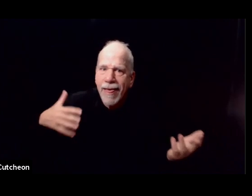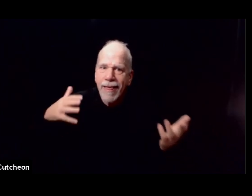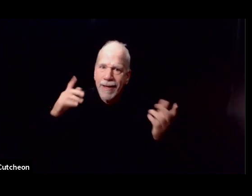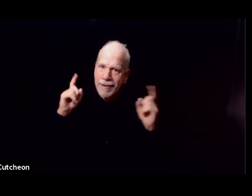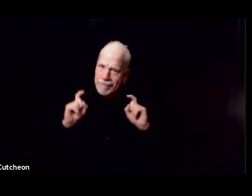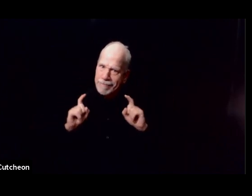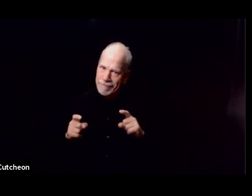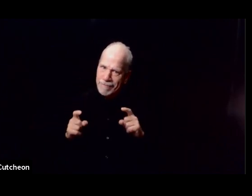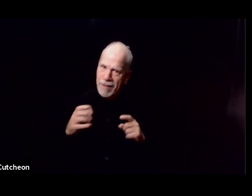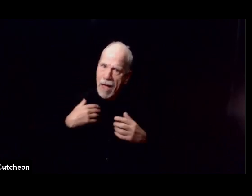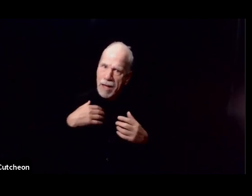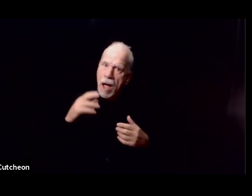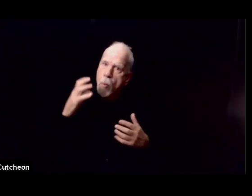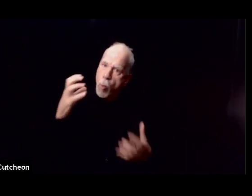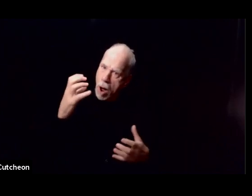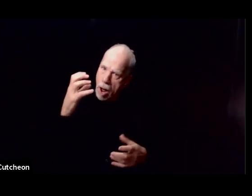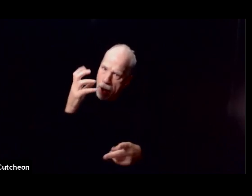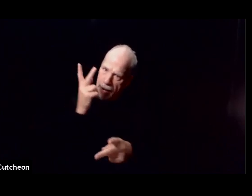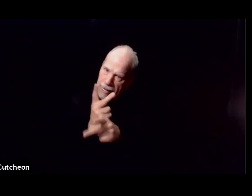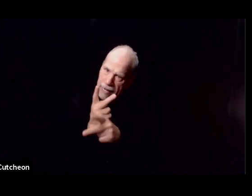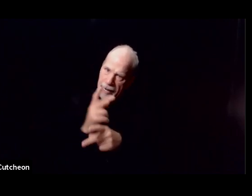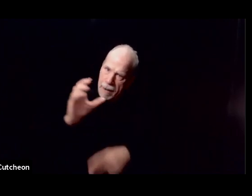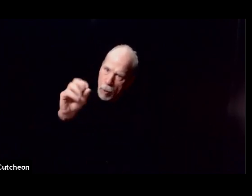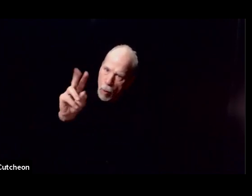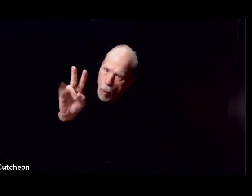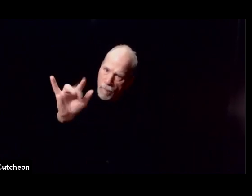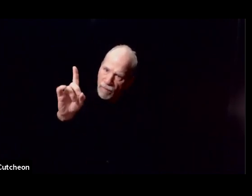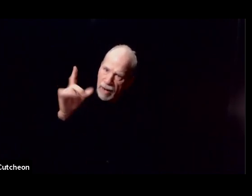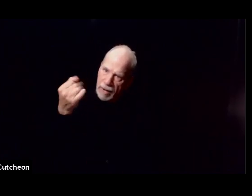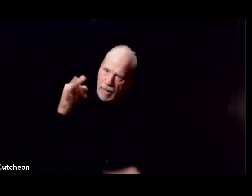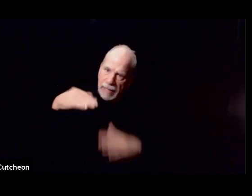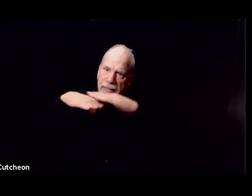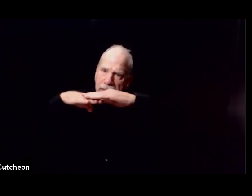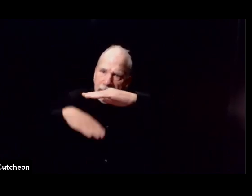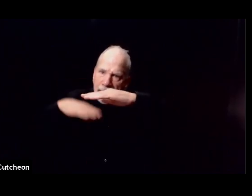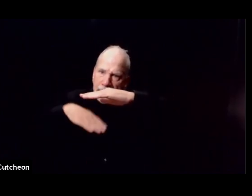we can and I think remdesivir you know certainly fits into that category dexamethasone has